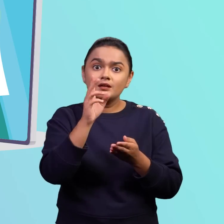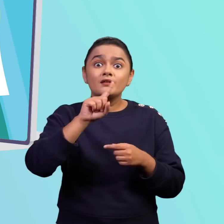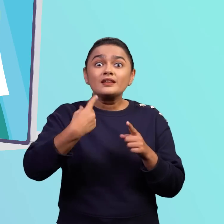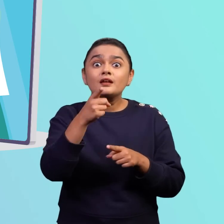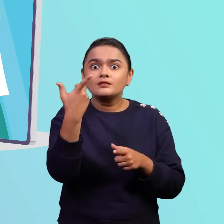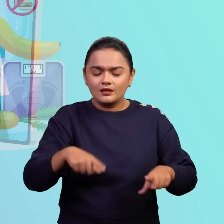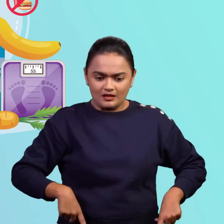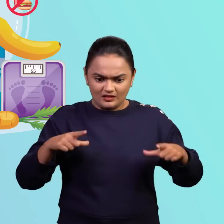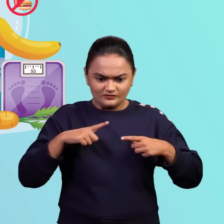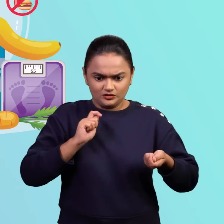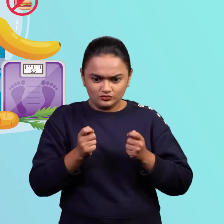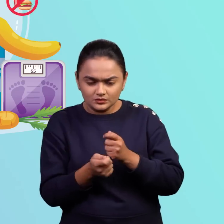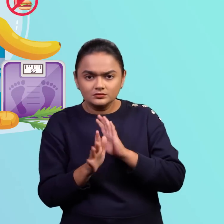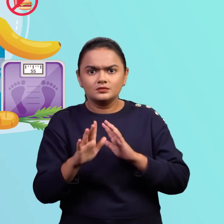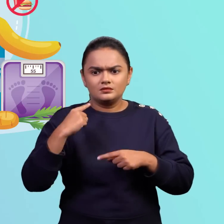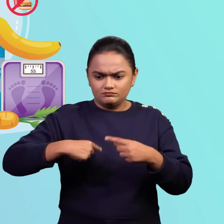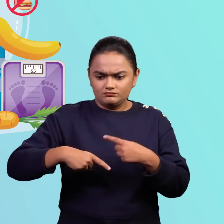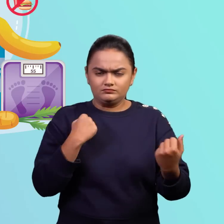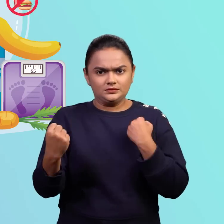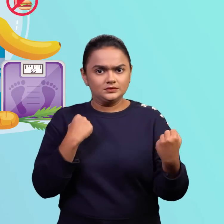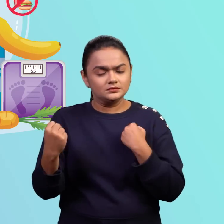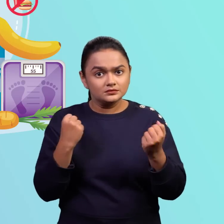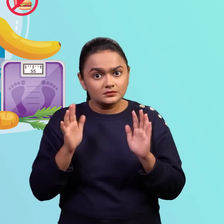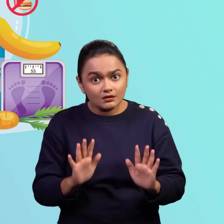If you change your lifestyle and exercise regularly,